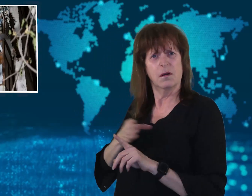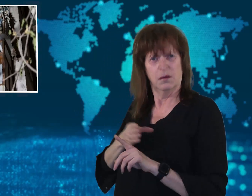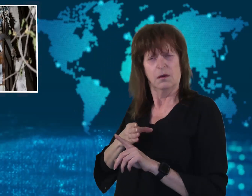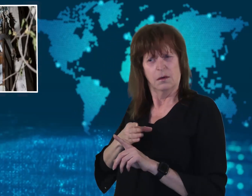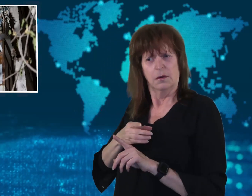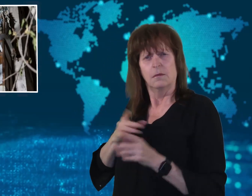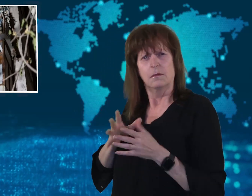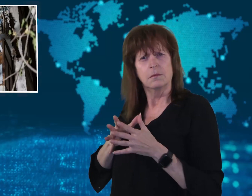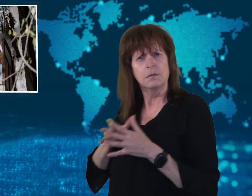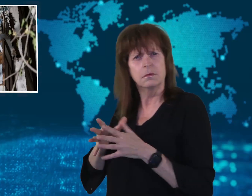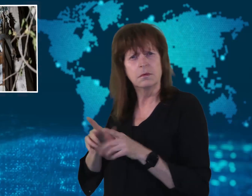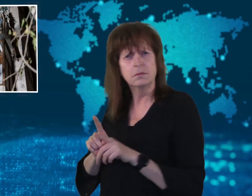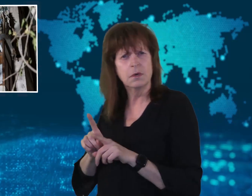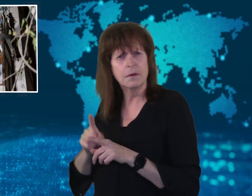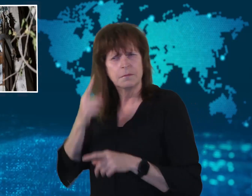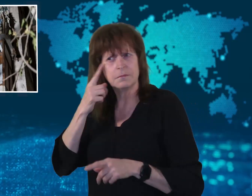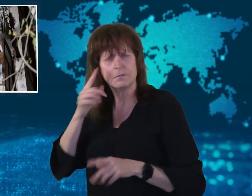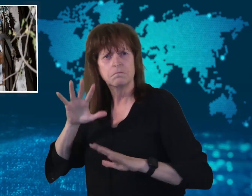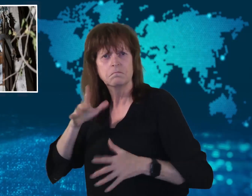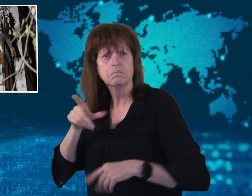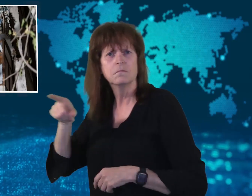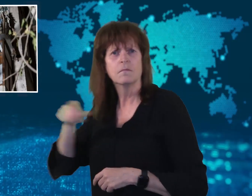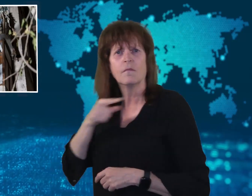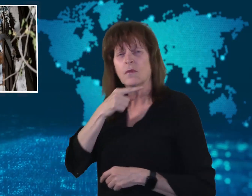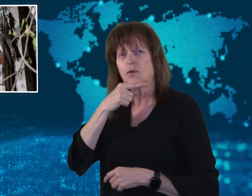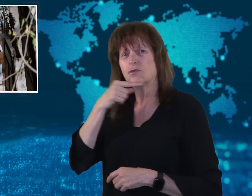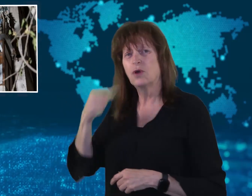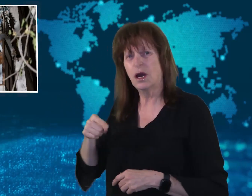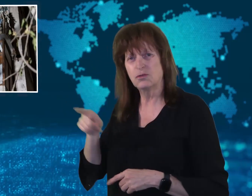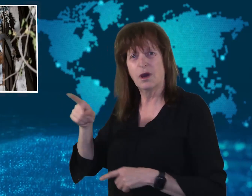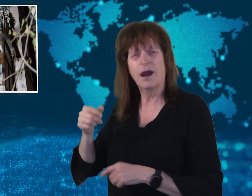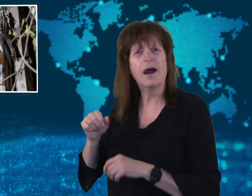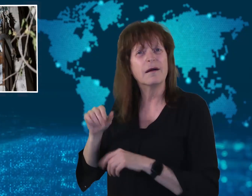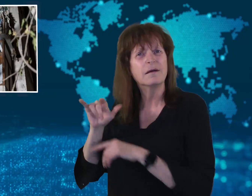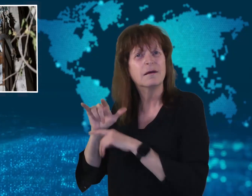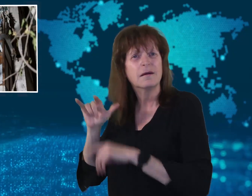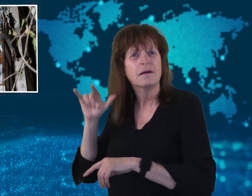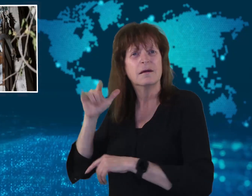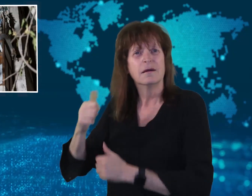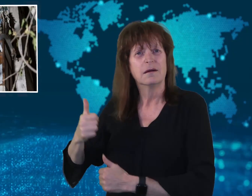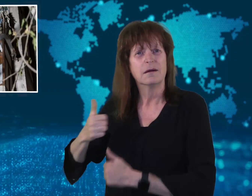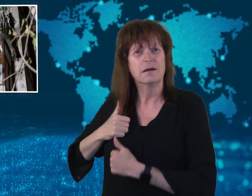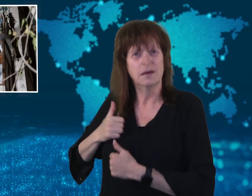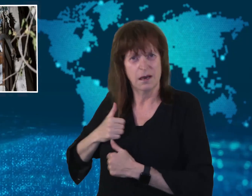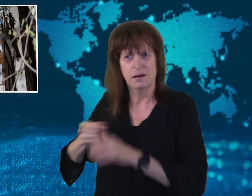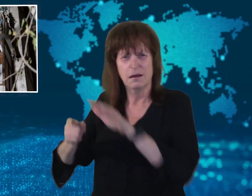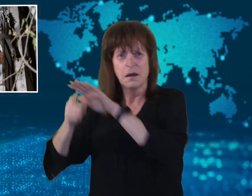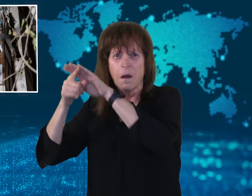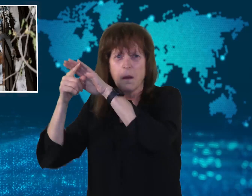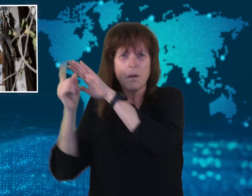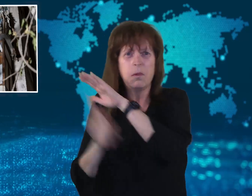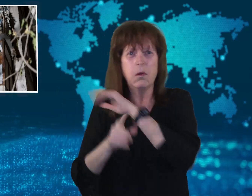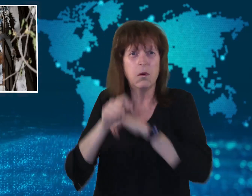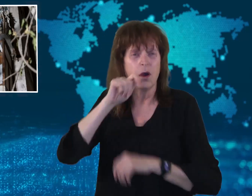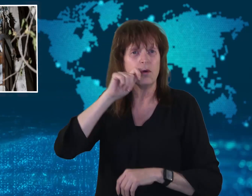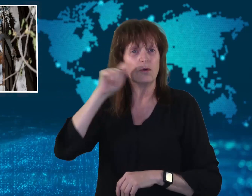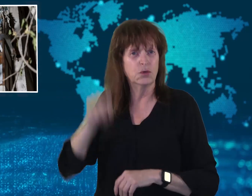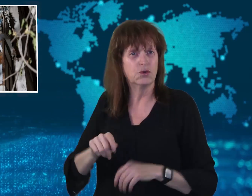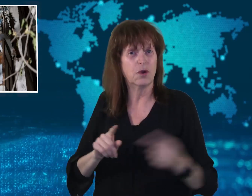Originally, reports seemed to suggest that Russian air defenses had shot